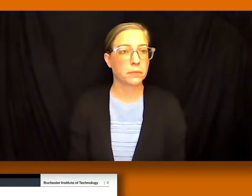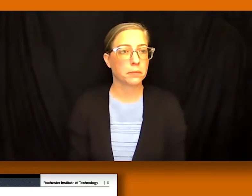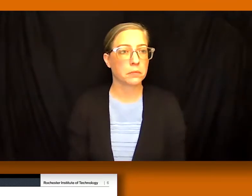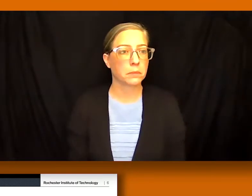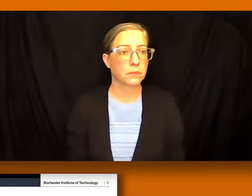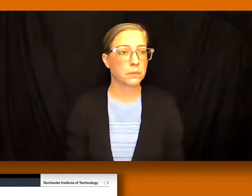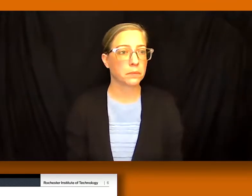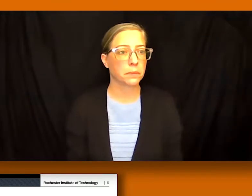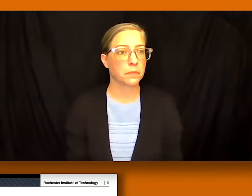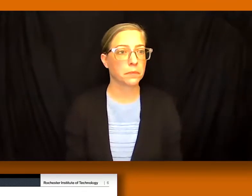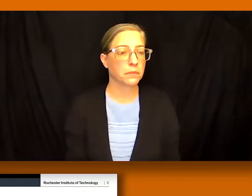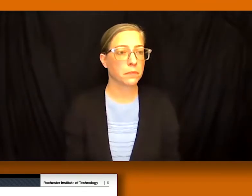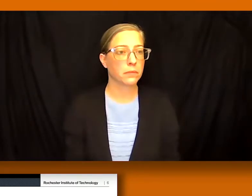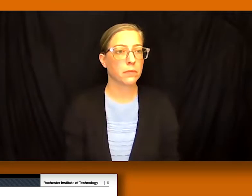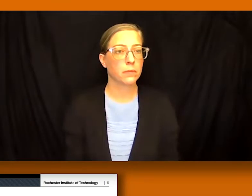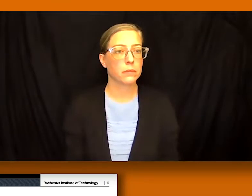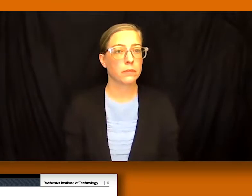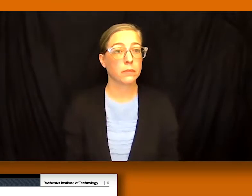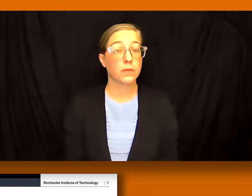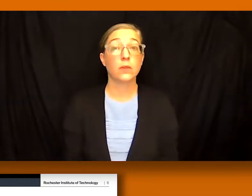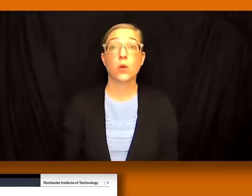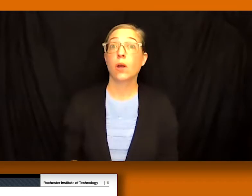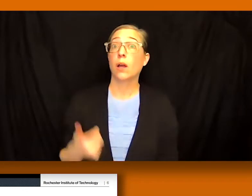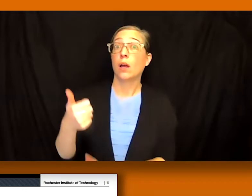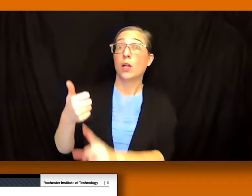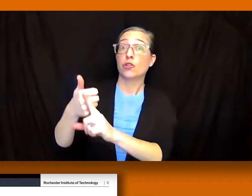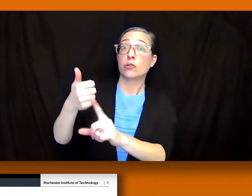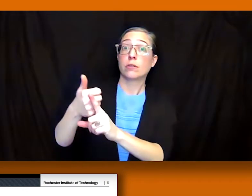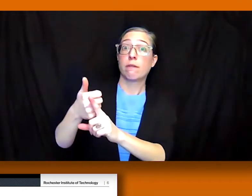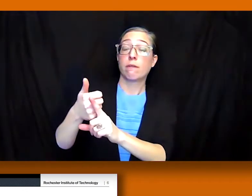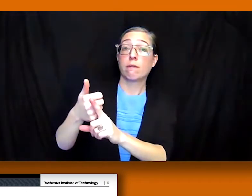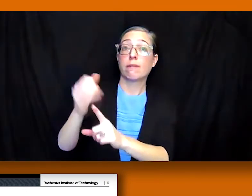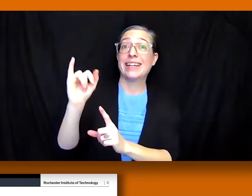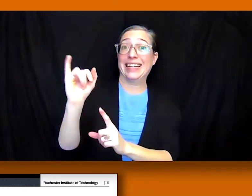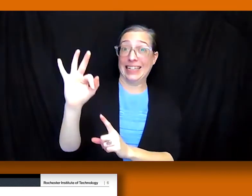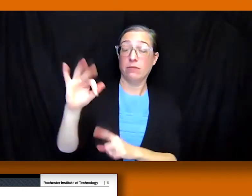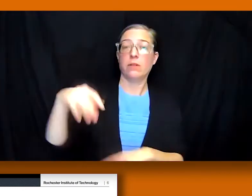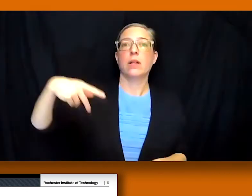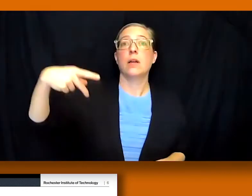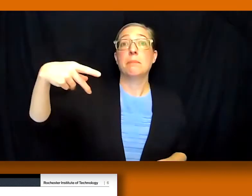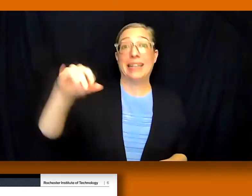So, how much effort will you, the PI, need to devote on this project and when?